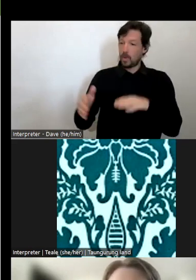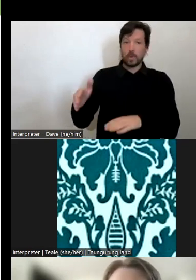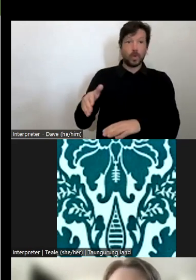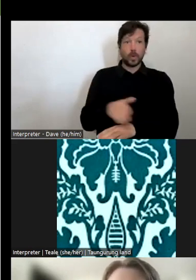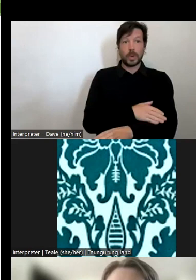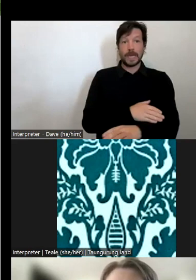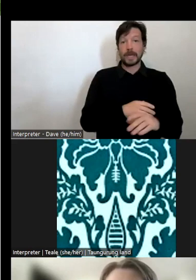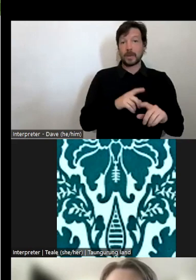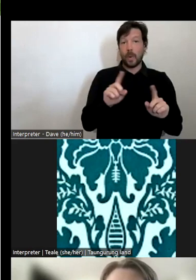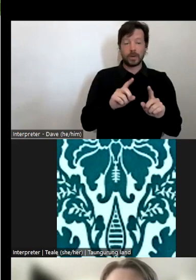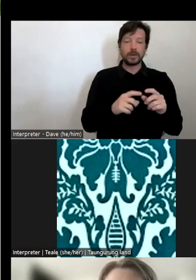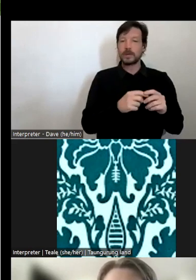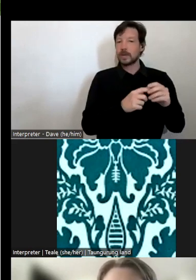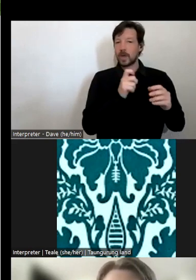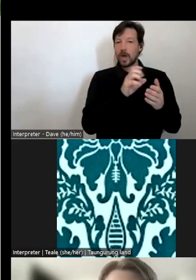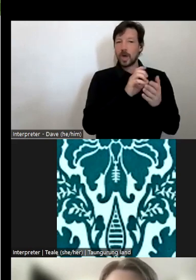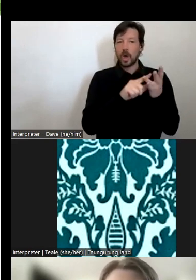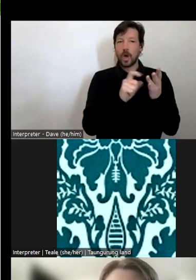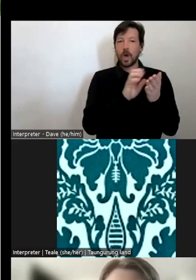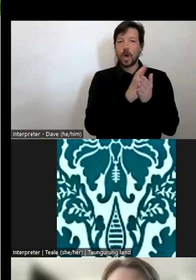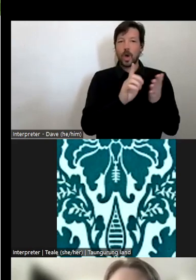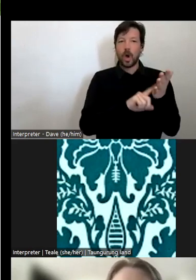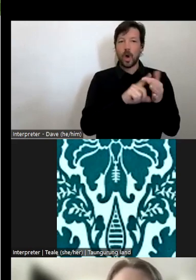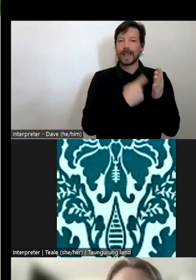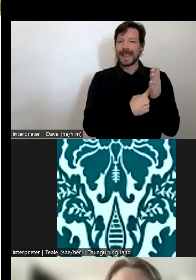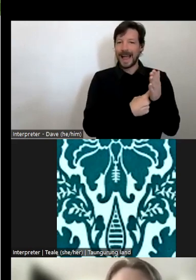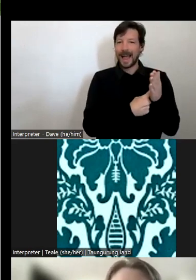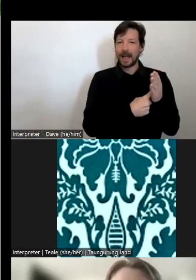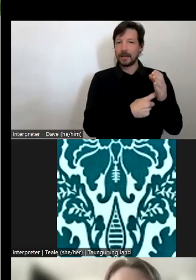and then we've got enlarged there at the bottom, the organ of Corti,